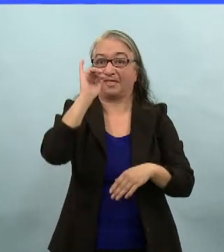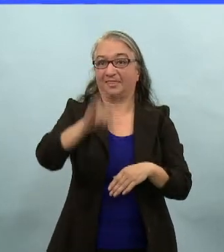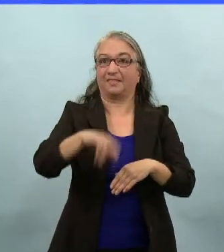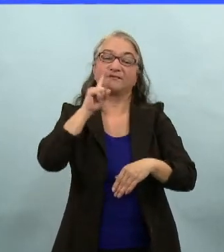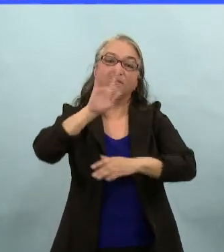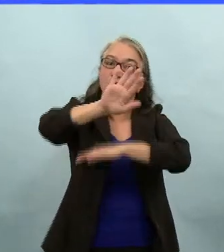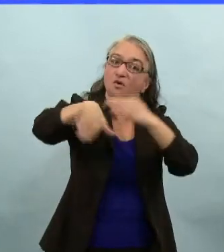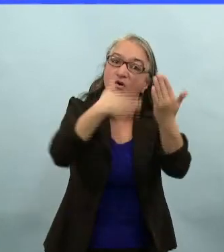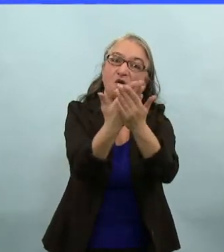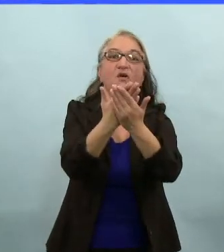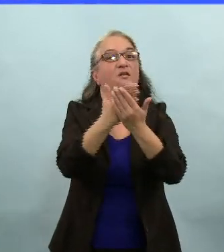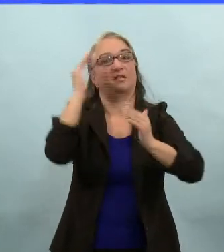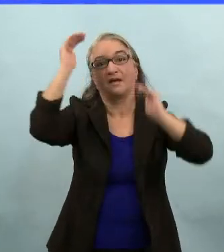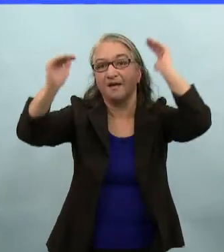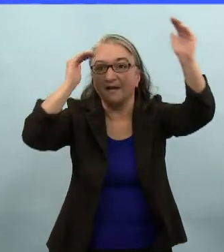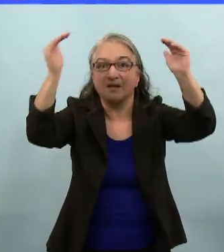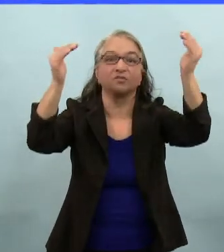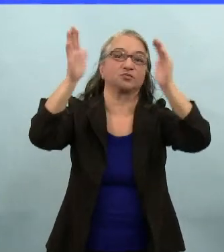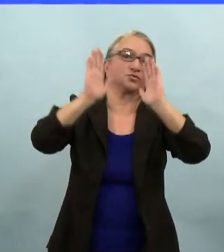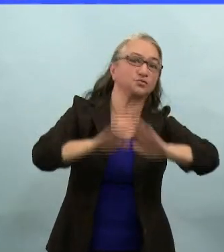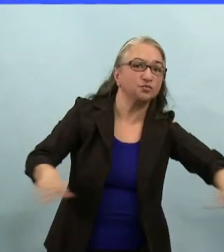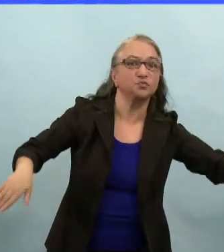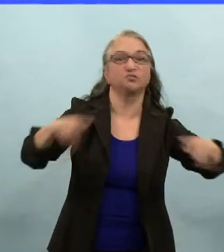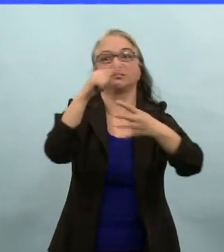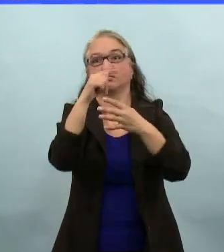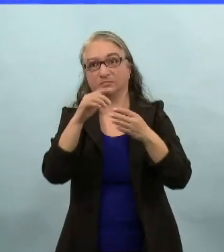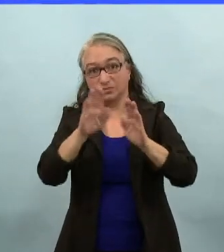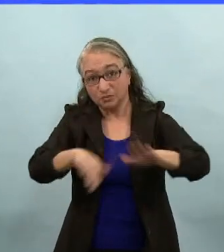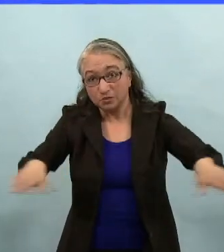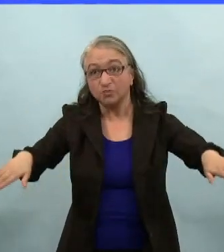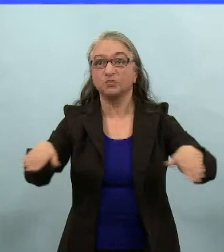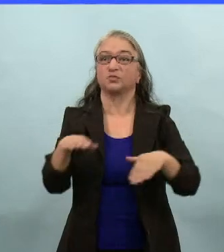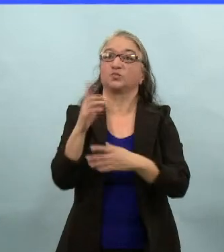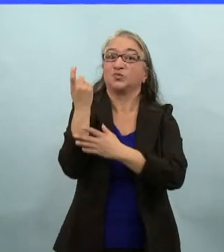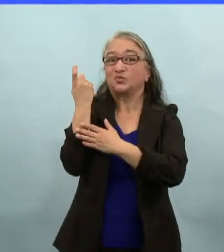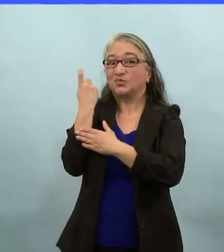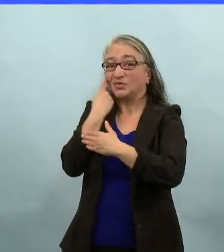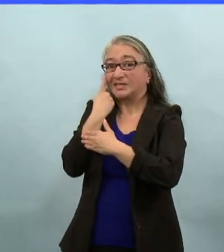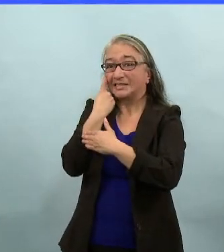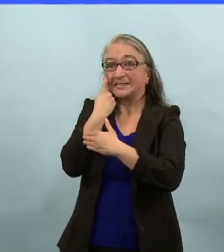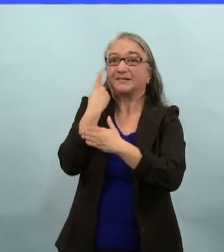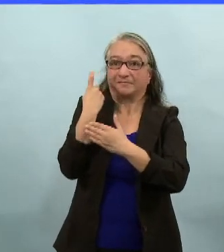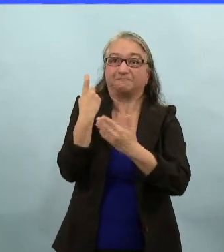with our children they've had a recent dose and we know that protection is greatest from two weeks to